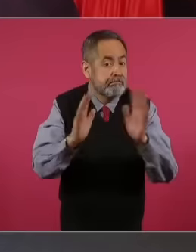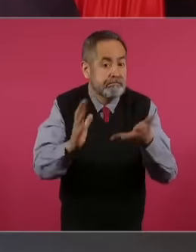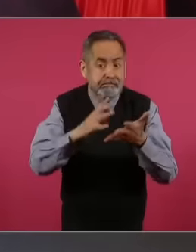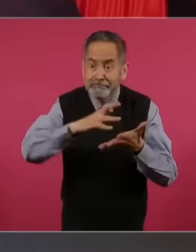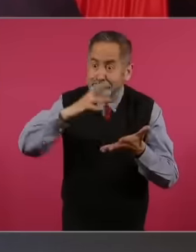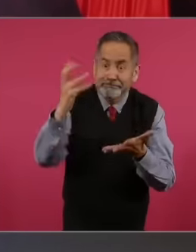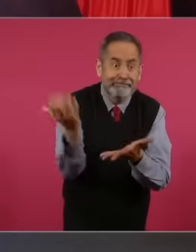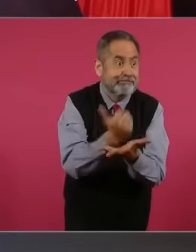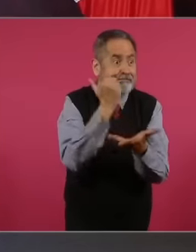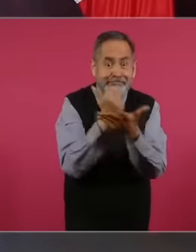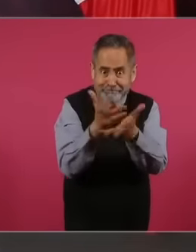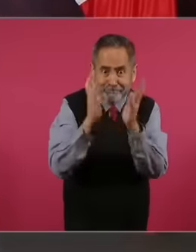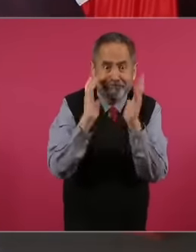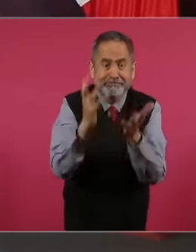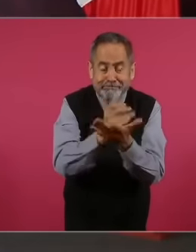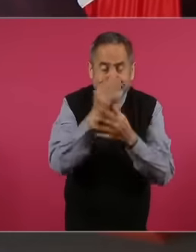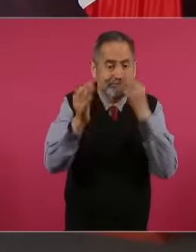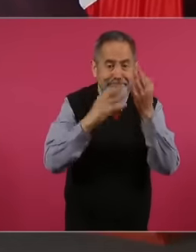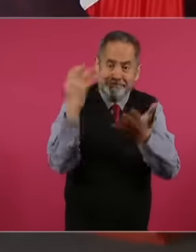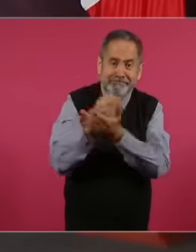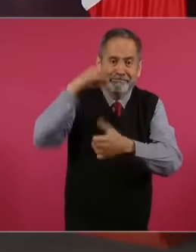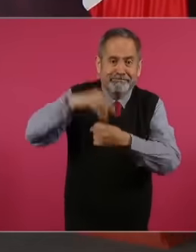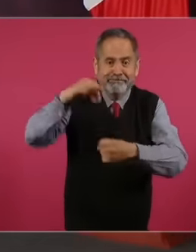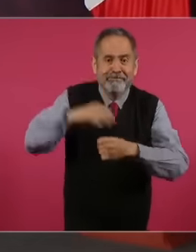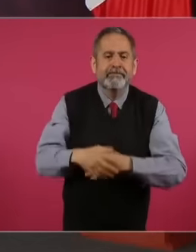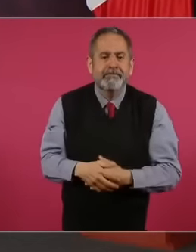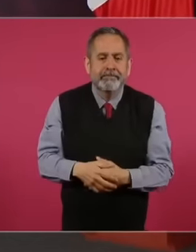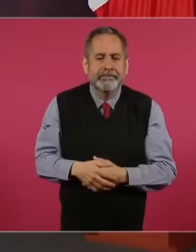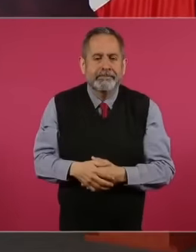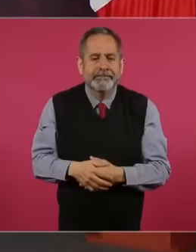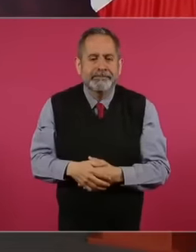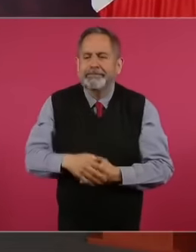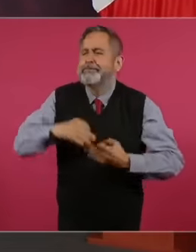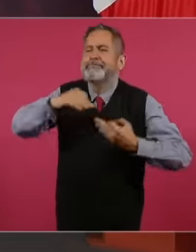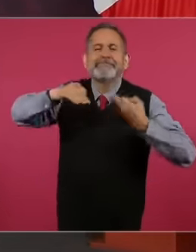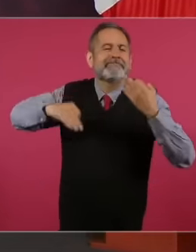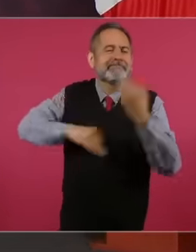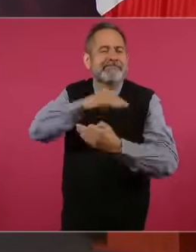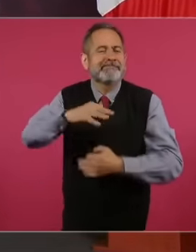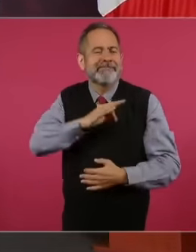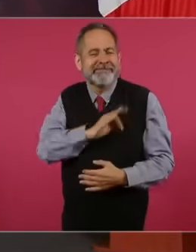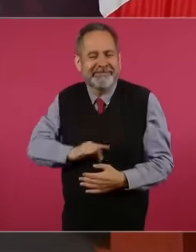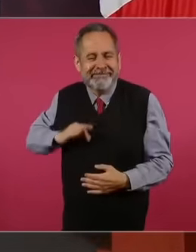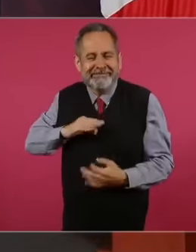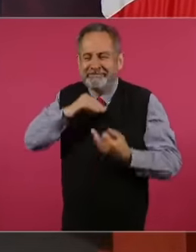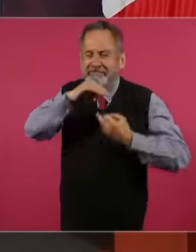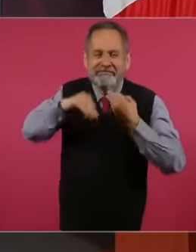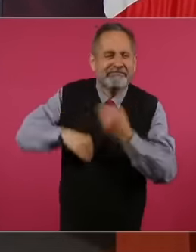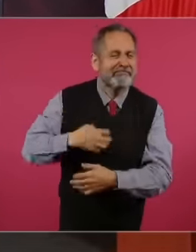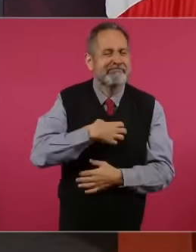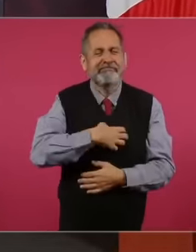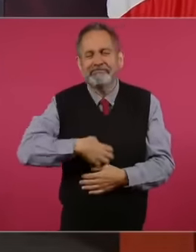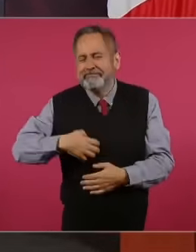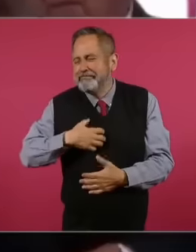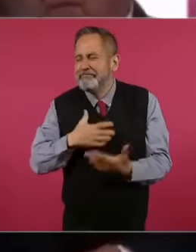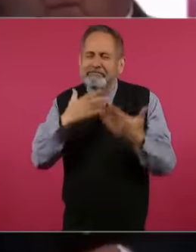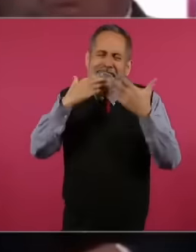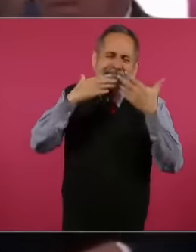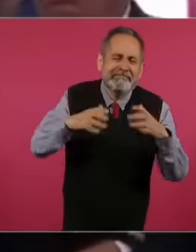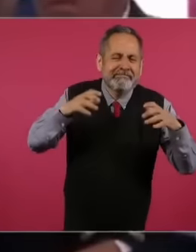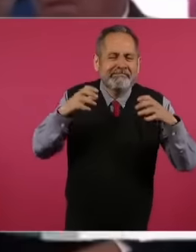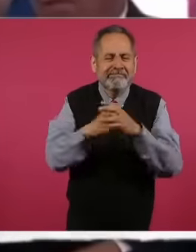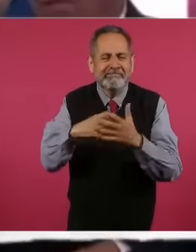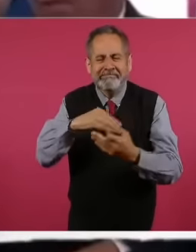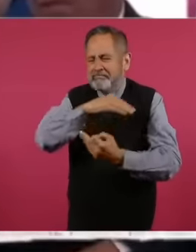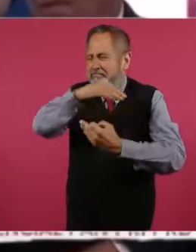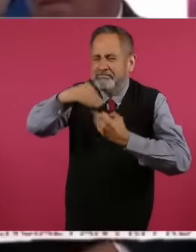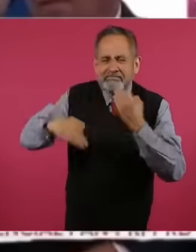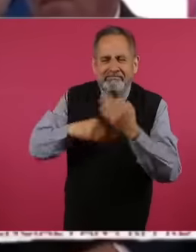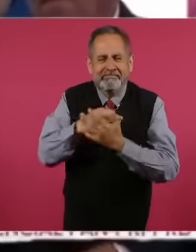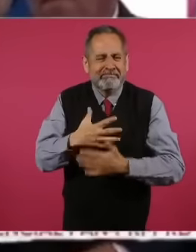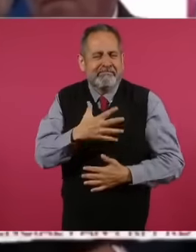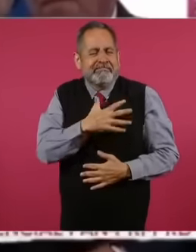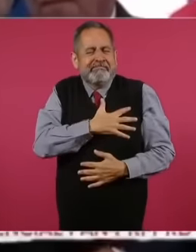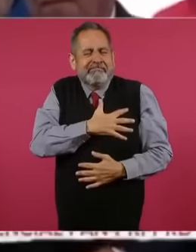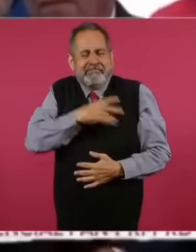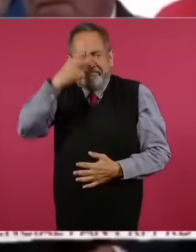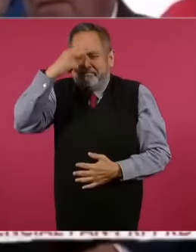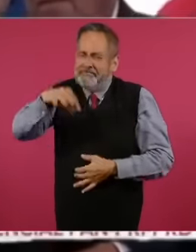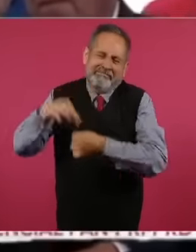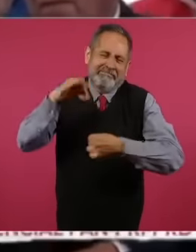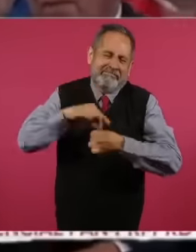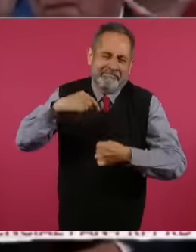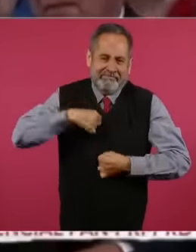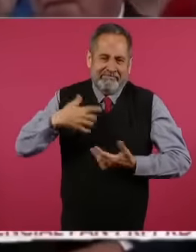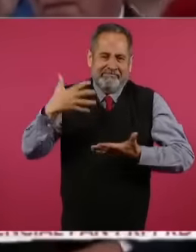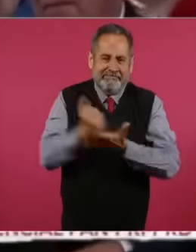with her, grandchildren, all happy, all happy, all with an enormous love for Mexico, we woke up